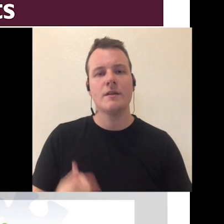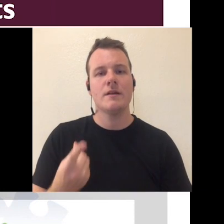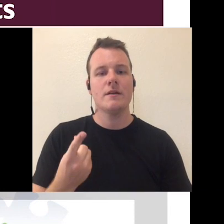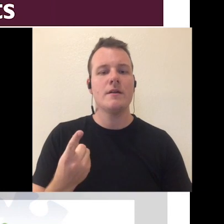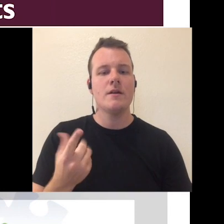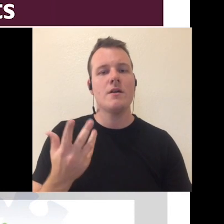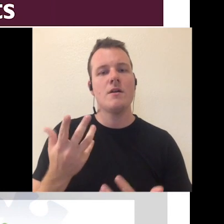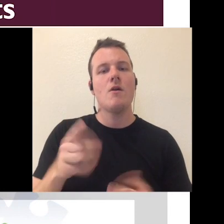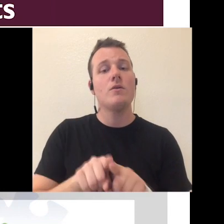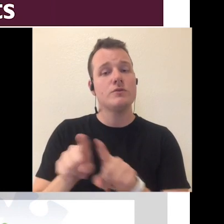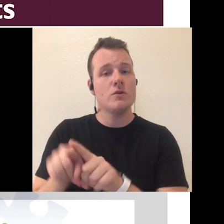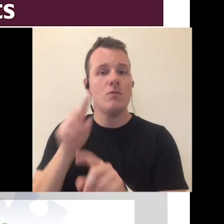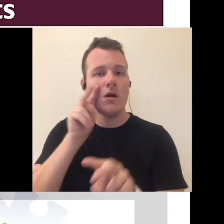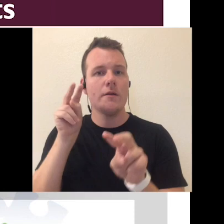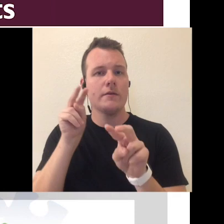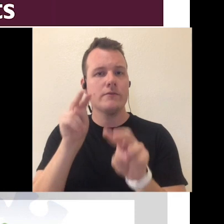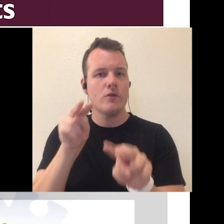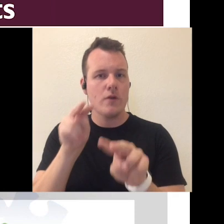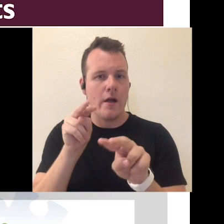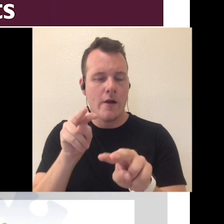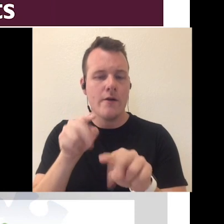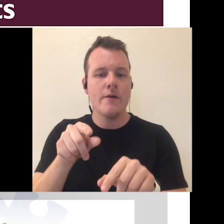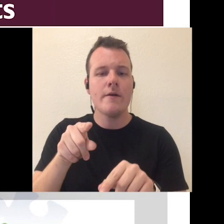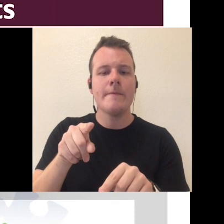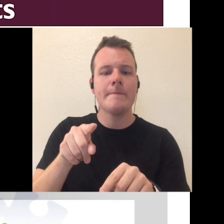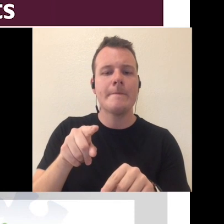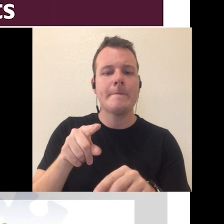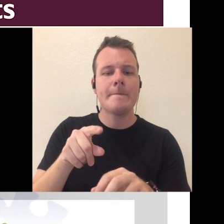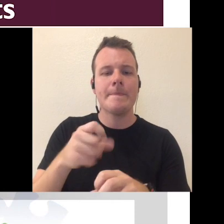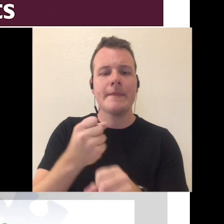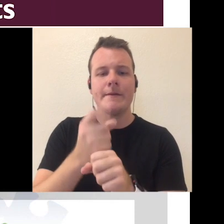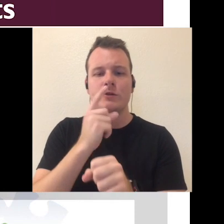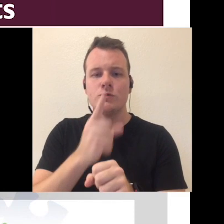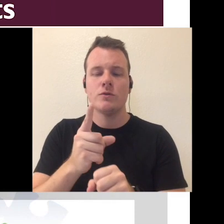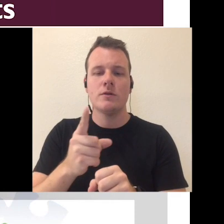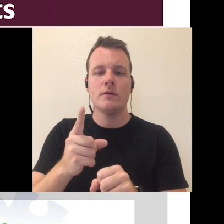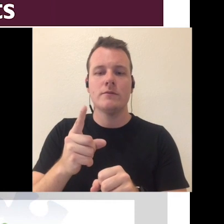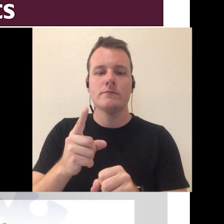You wanna watch out for is constrictive